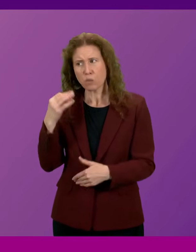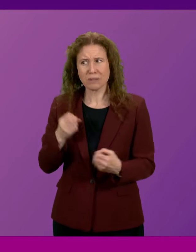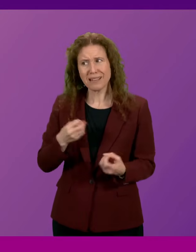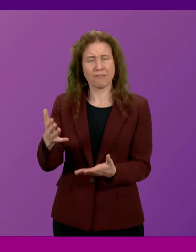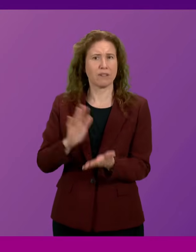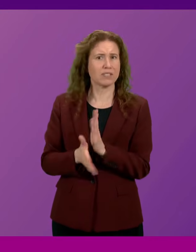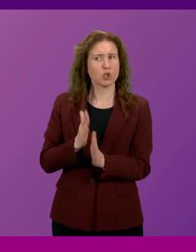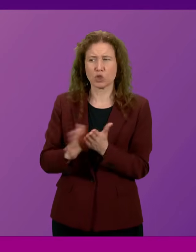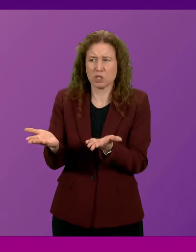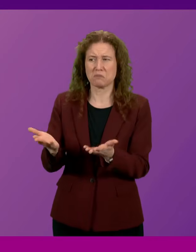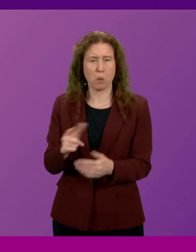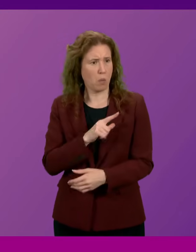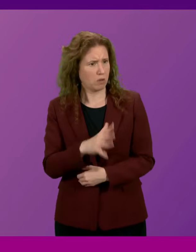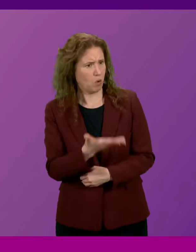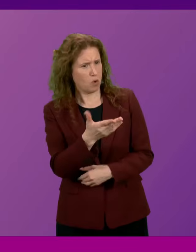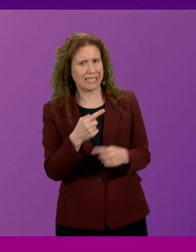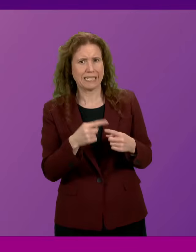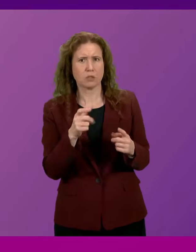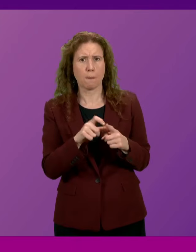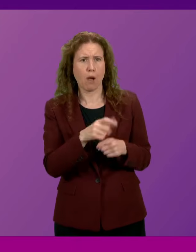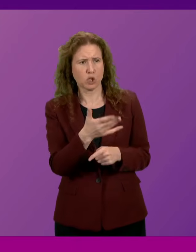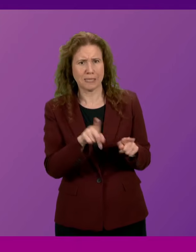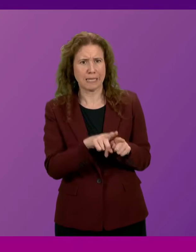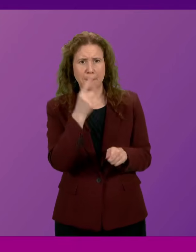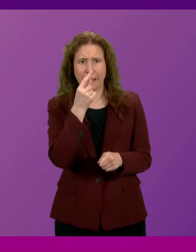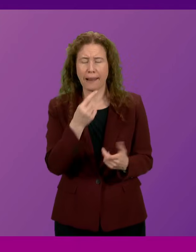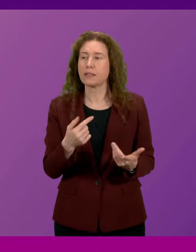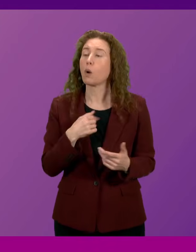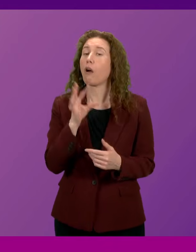so there is no reason why East Dunbartonshire Council cannot get on with it. I invite Pam Gosal